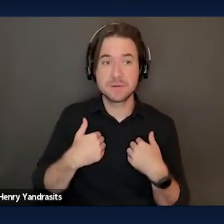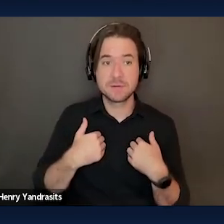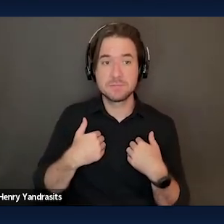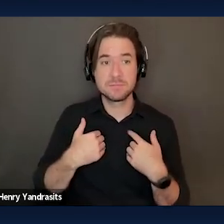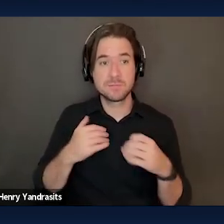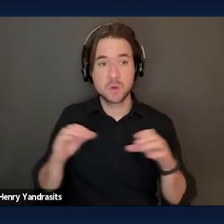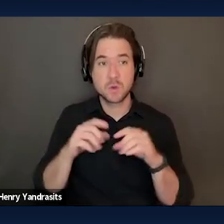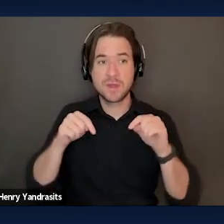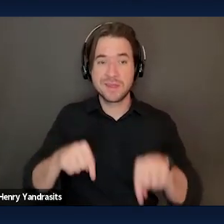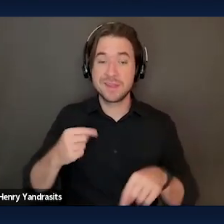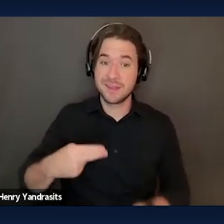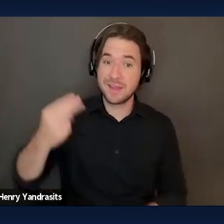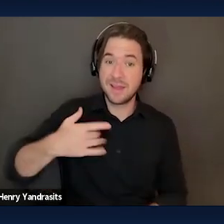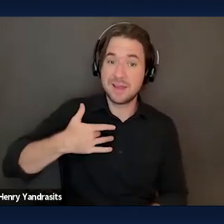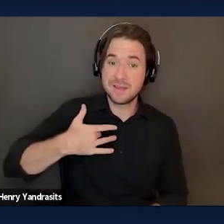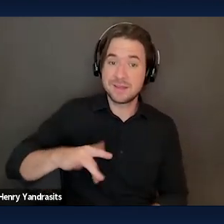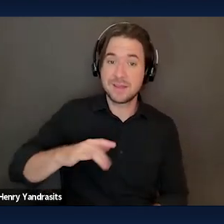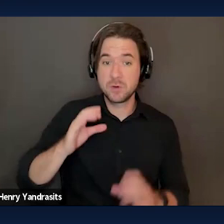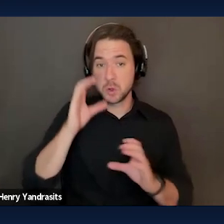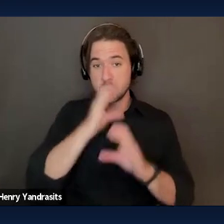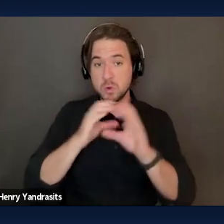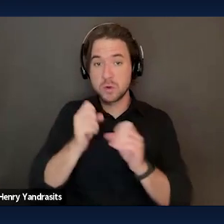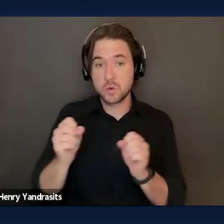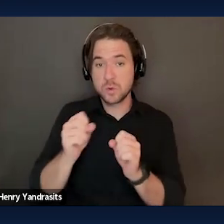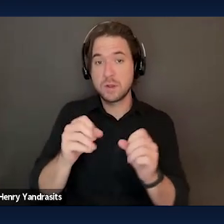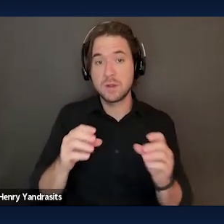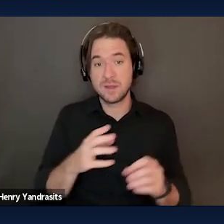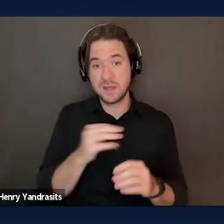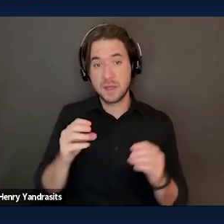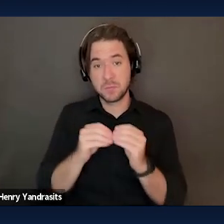done this highly sensitive search strategy and more of this approach.